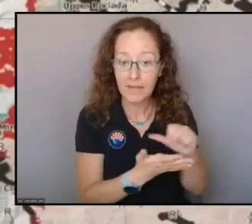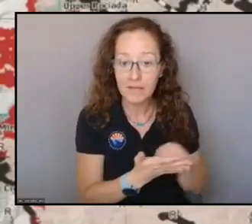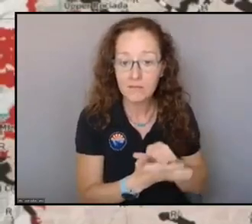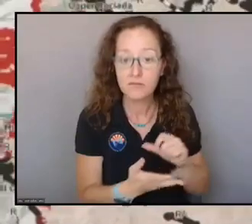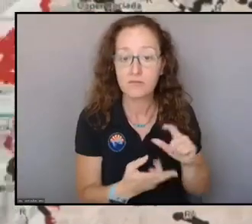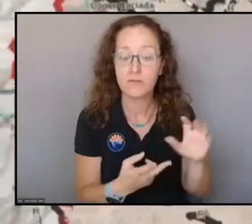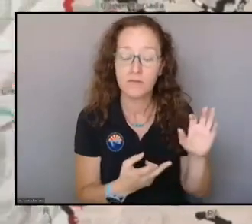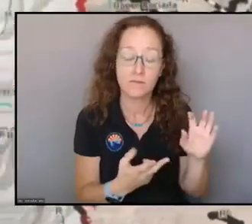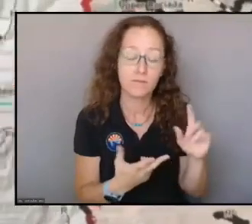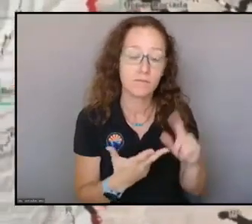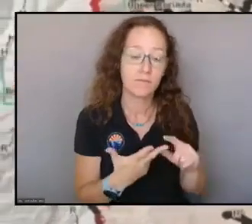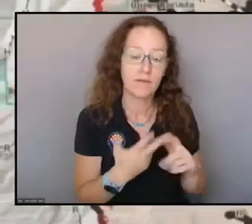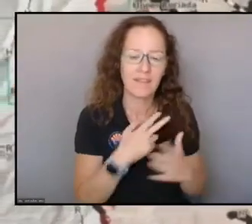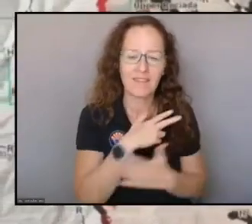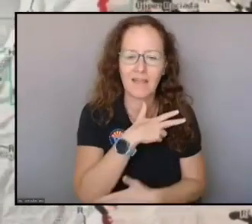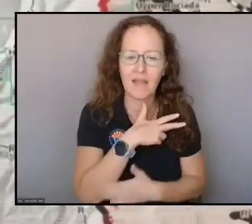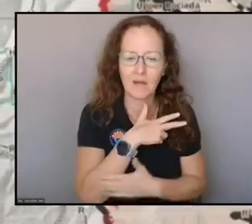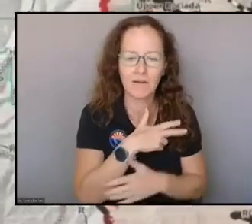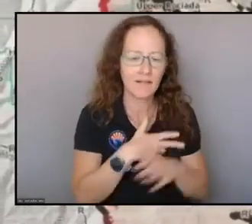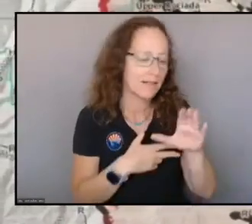AGAIN, C O.